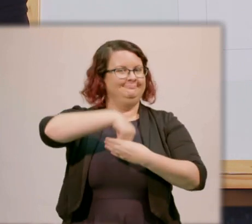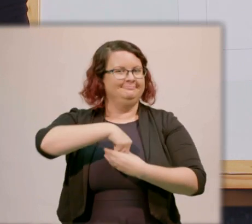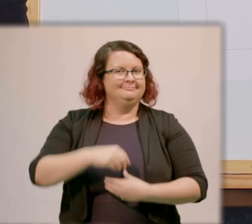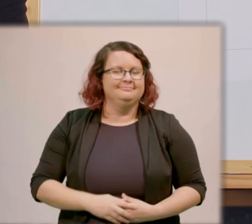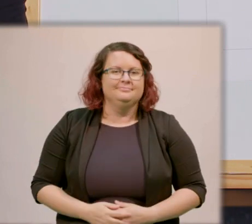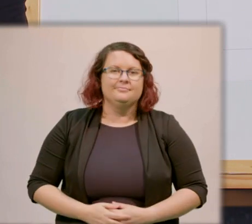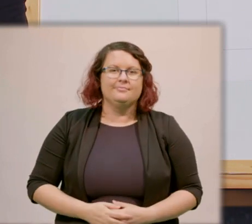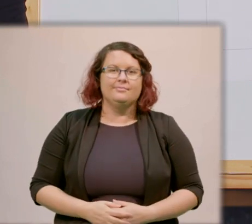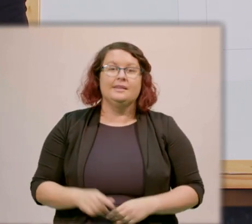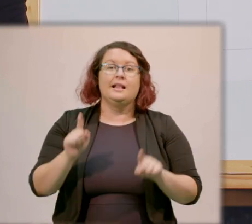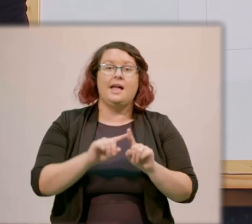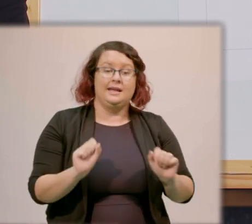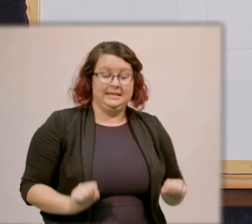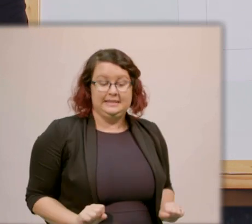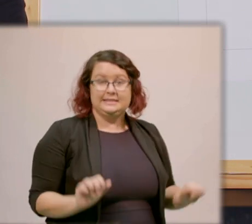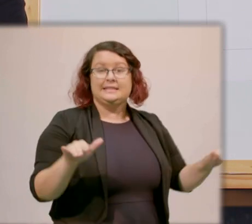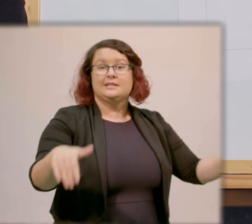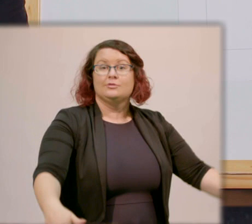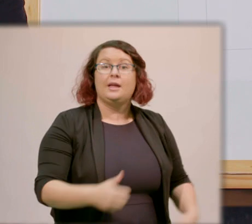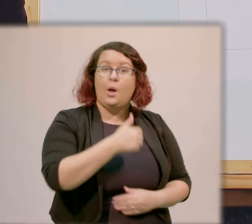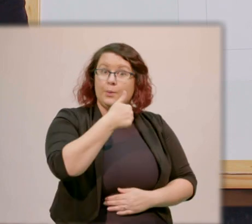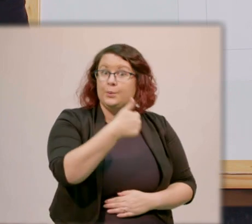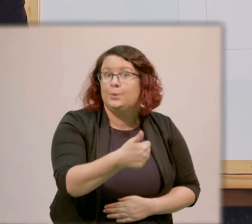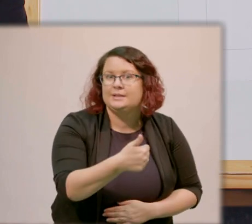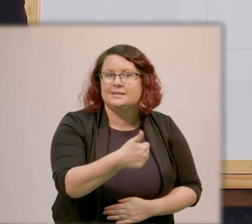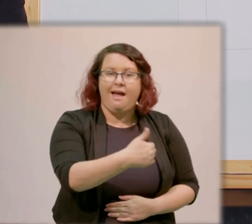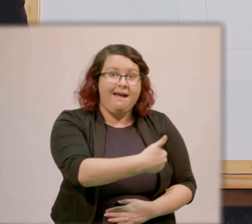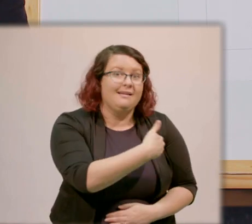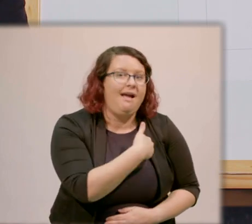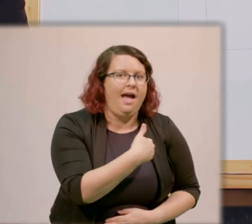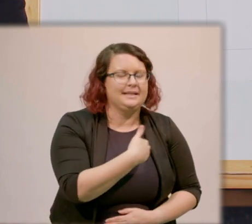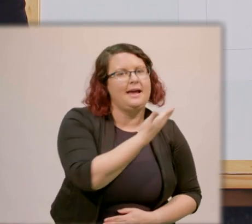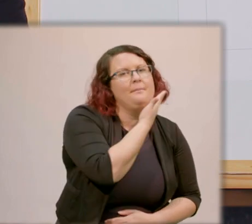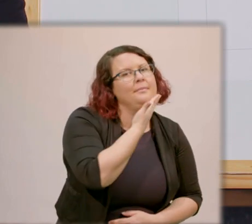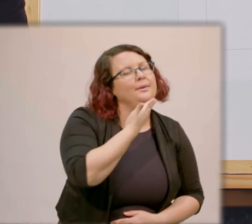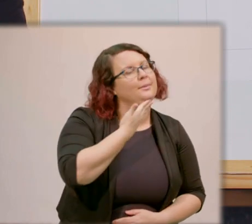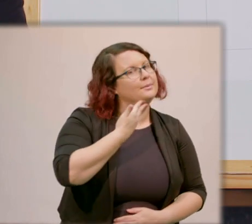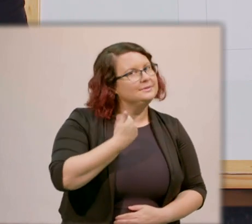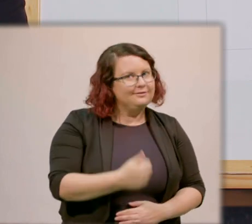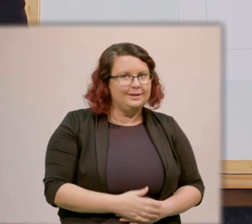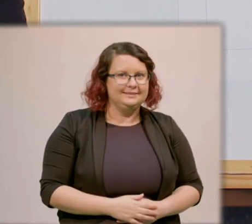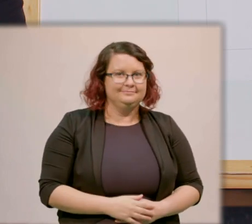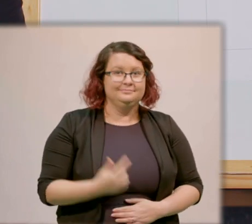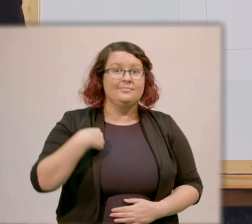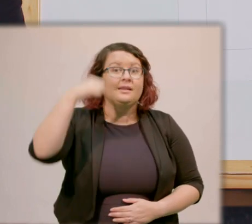For example, Cinderella is described as good, kind and beautiful. I know she is kind,